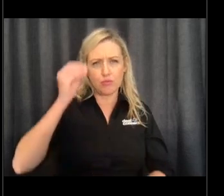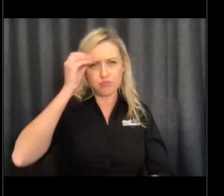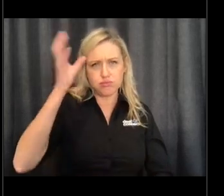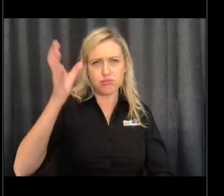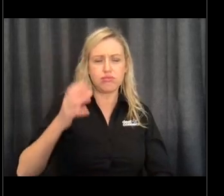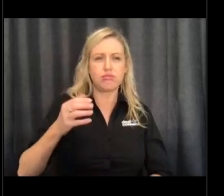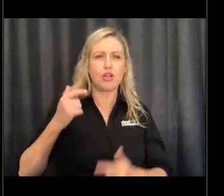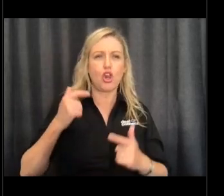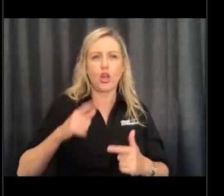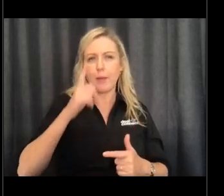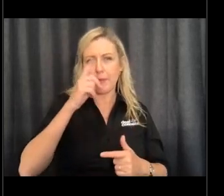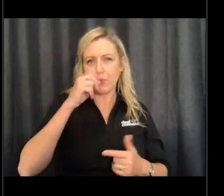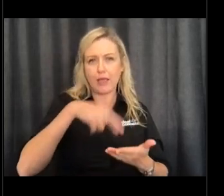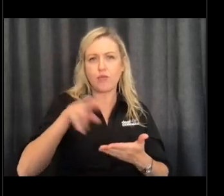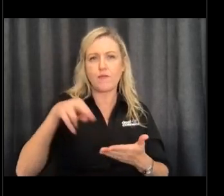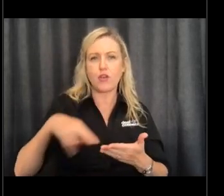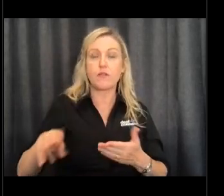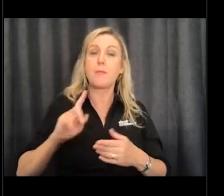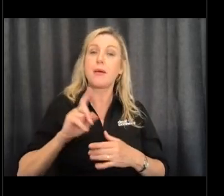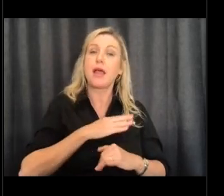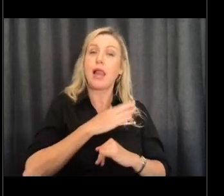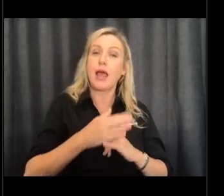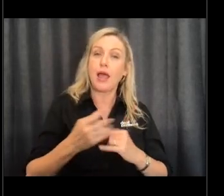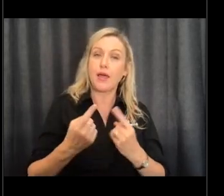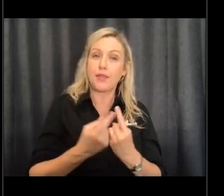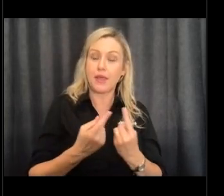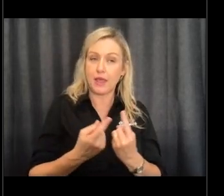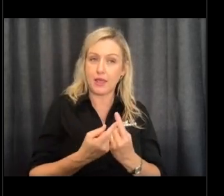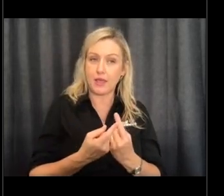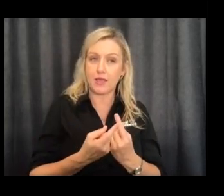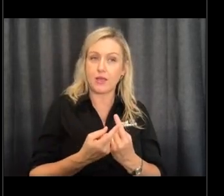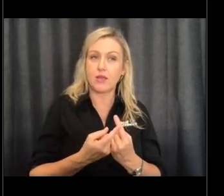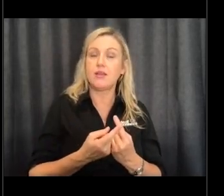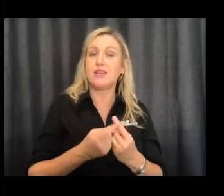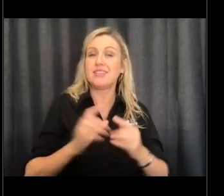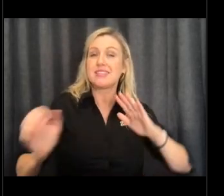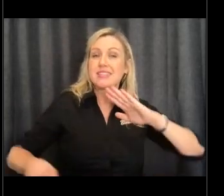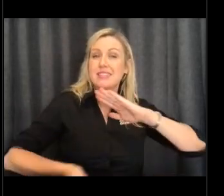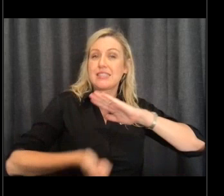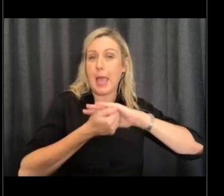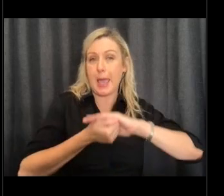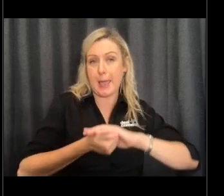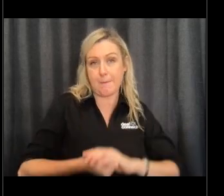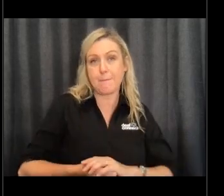The final thing we wanted to deal with, scammers are a big issue.